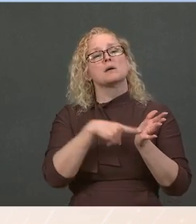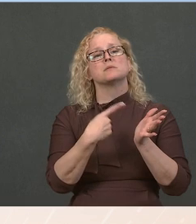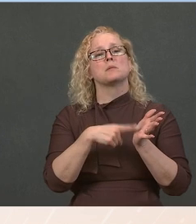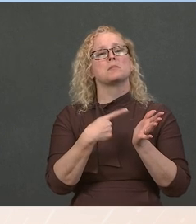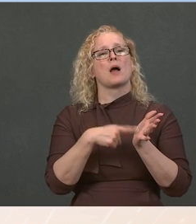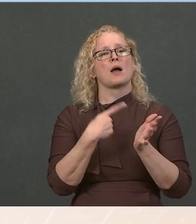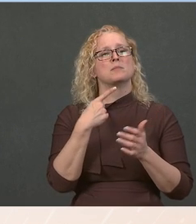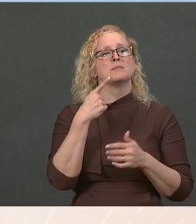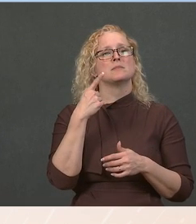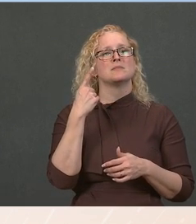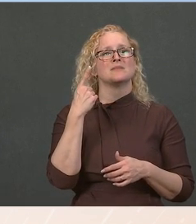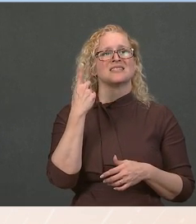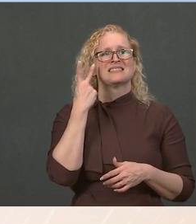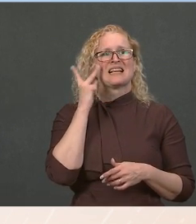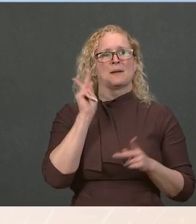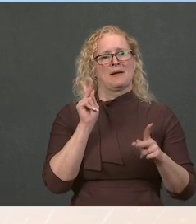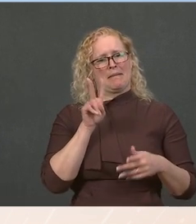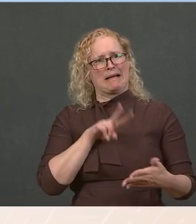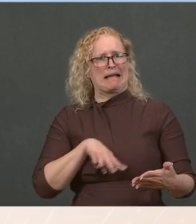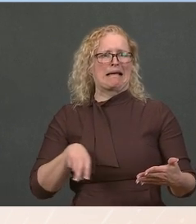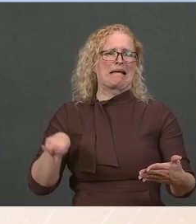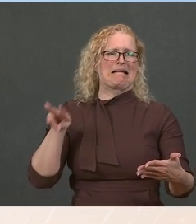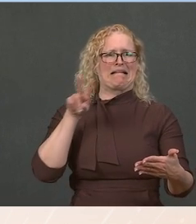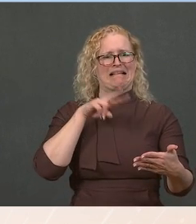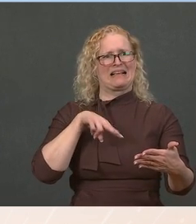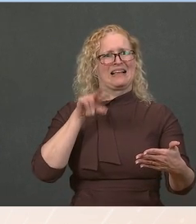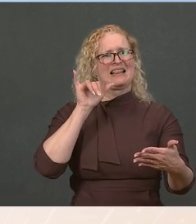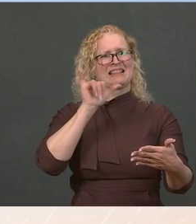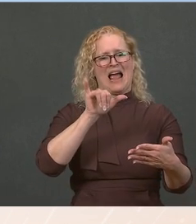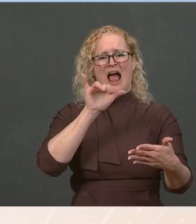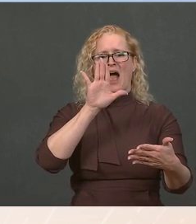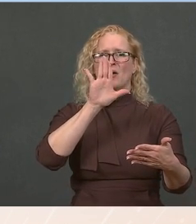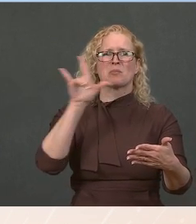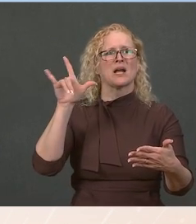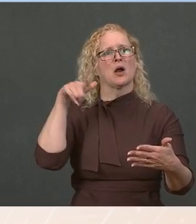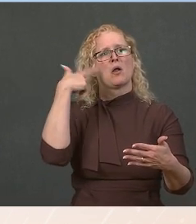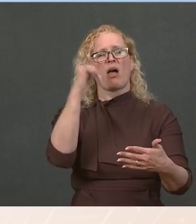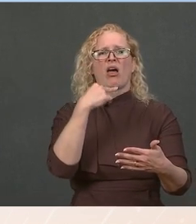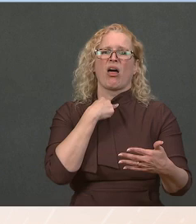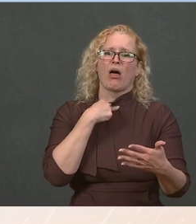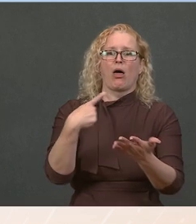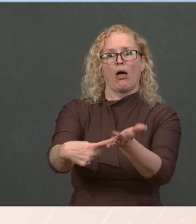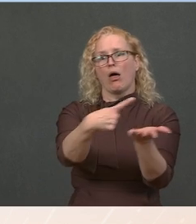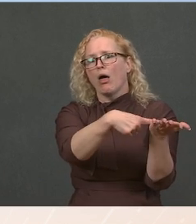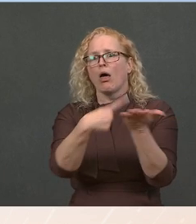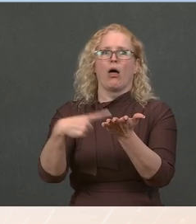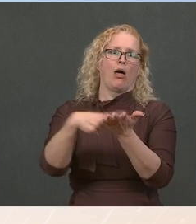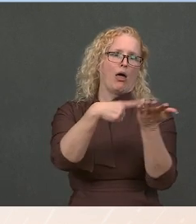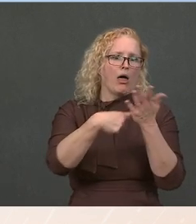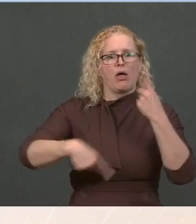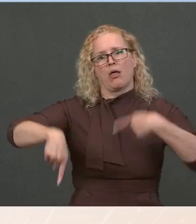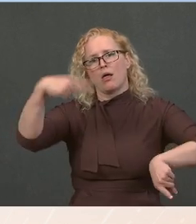but they may not actually see the exact benefits. It may take a while for them to see direct benefits as well. Ms. Jean-Pierre: Well, I -- yeah. The Press: So can we see officials -- Ms. Jean-Pierre: So --